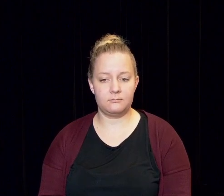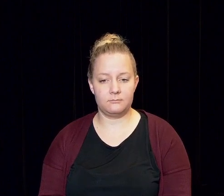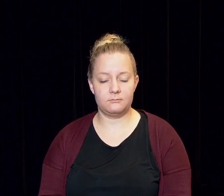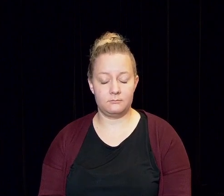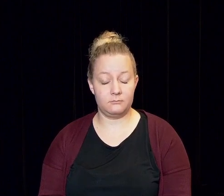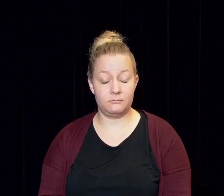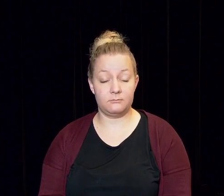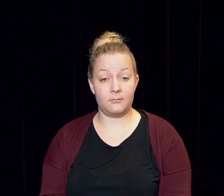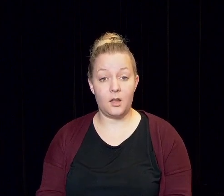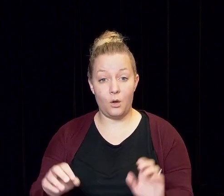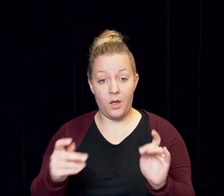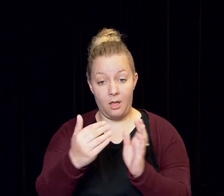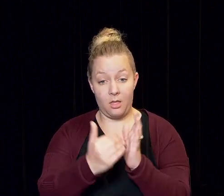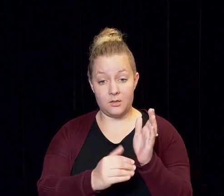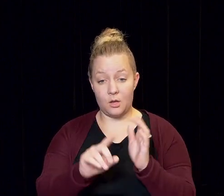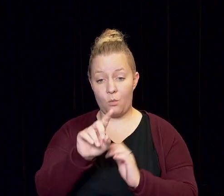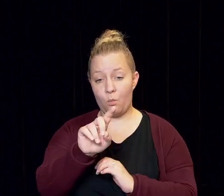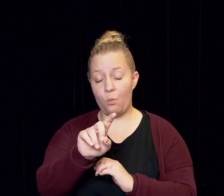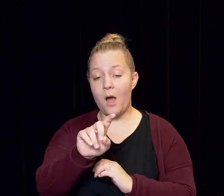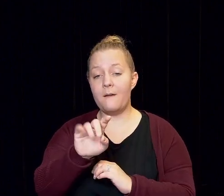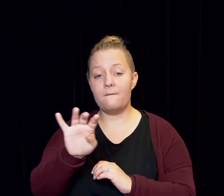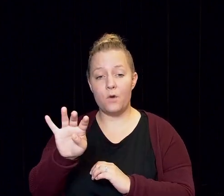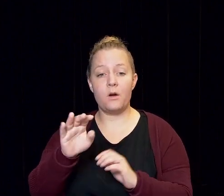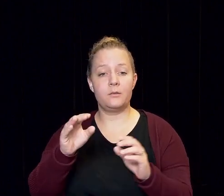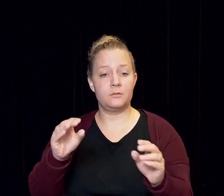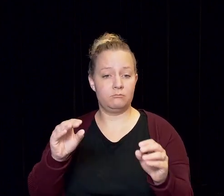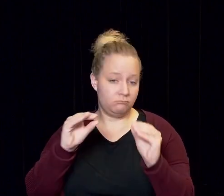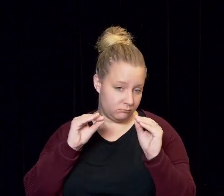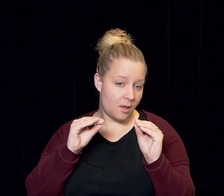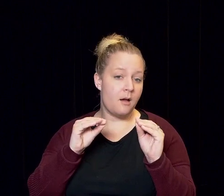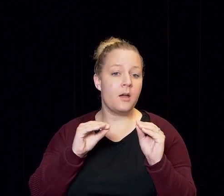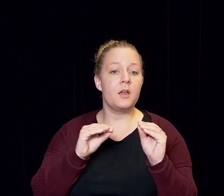Okay, Lesson 1-4 taught us that, from a table of values, we can divide all the numbers out and